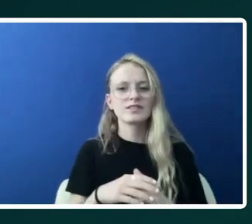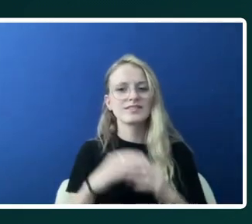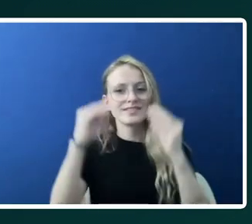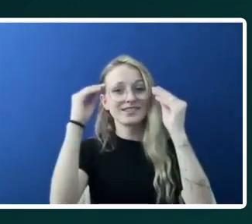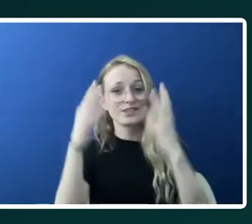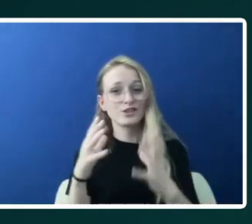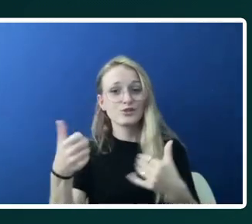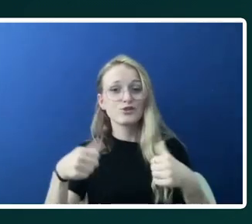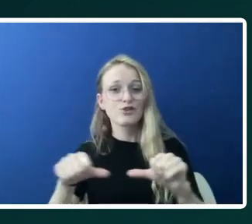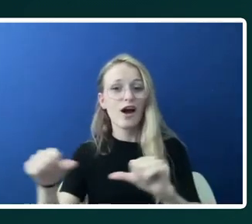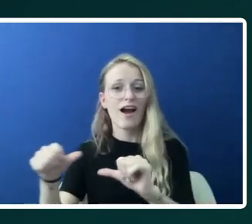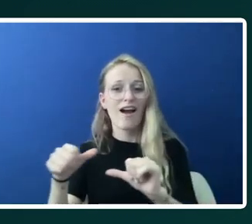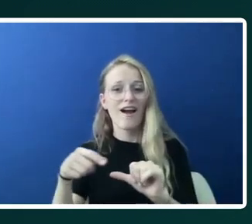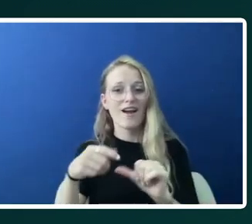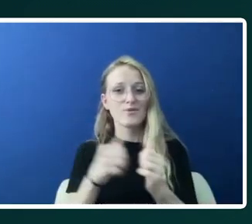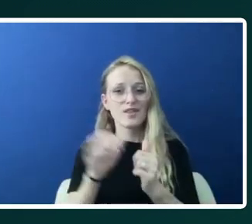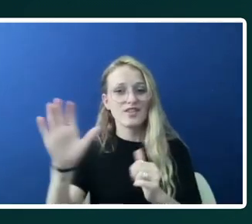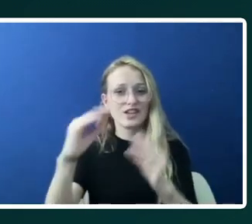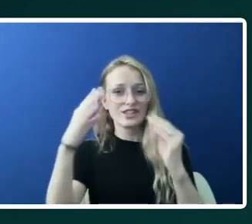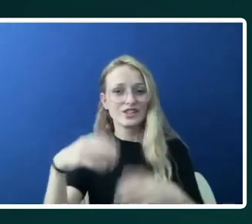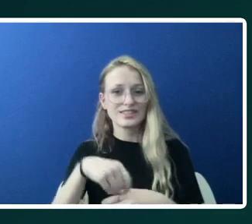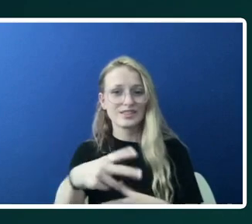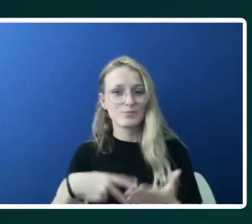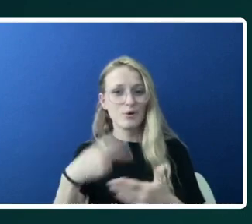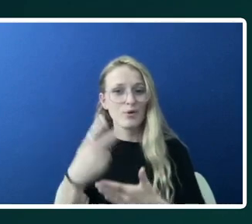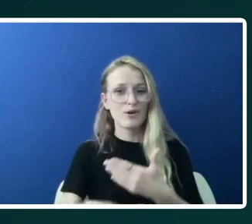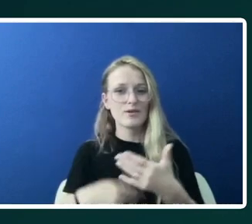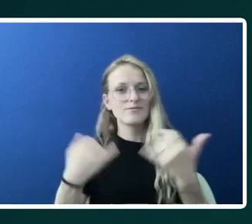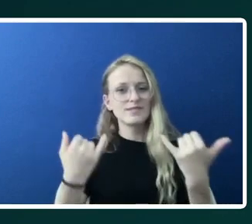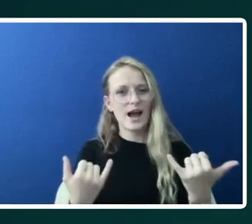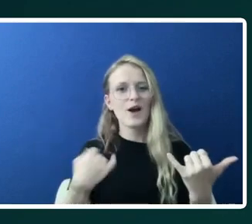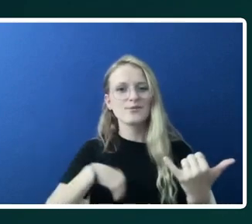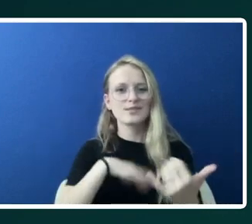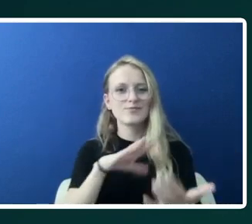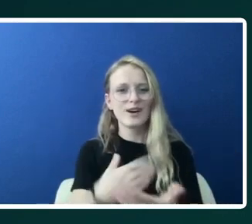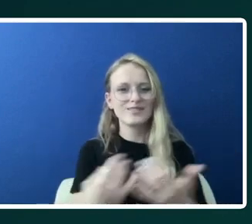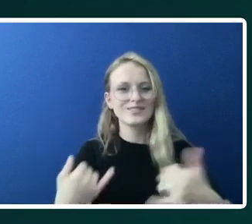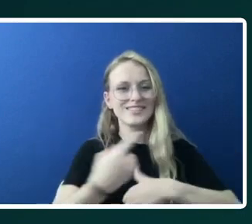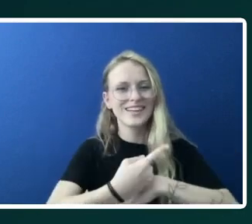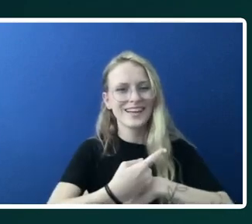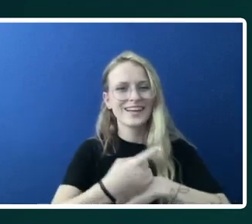where we are today, all working together. As I mentioned, we found that this simple